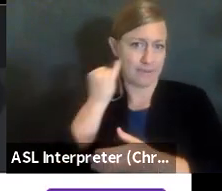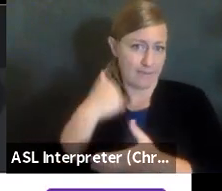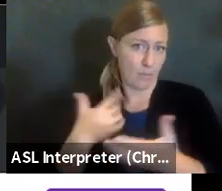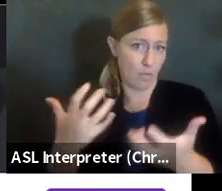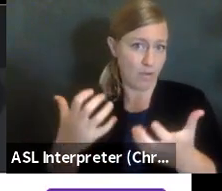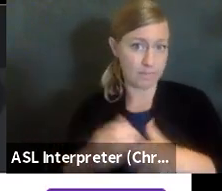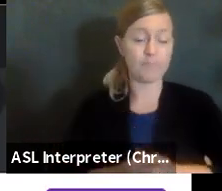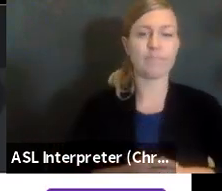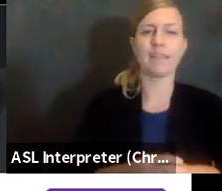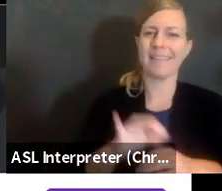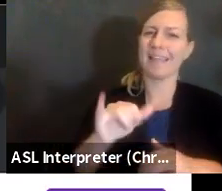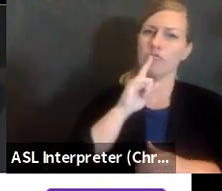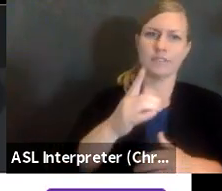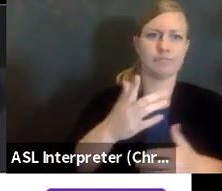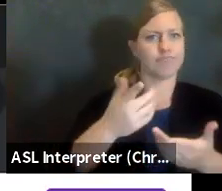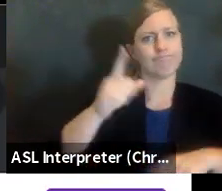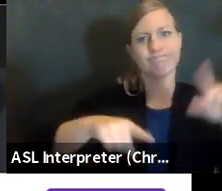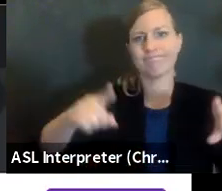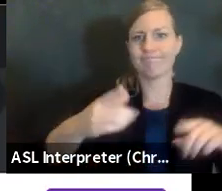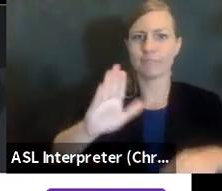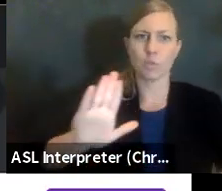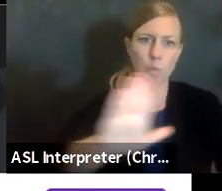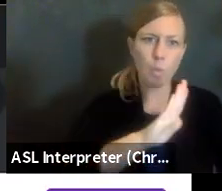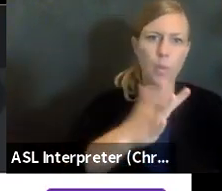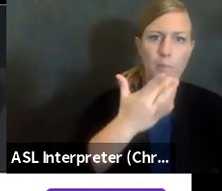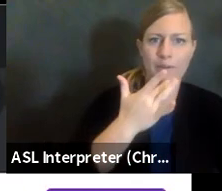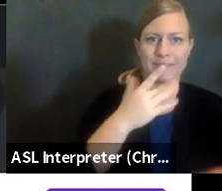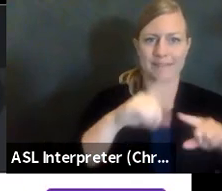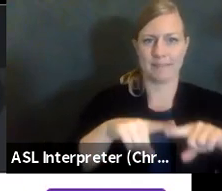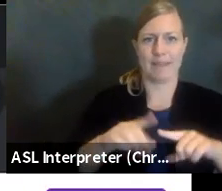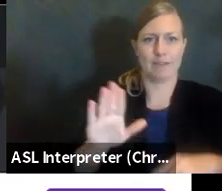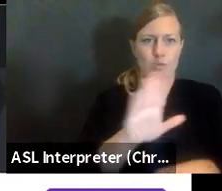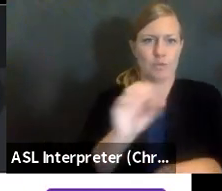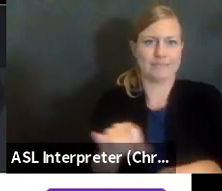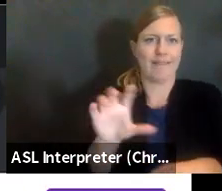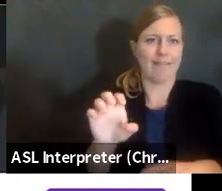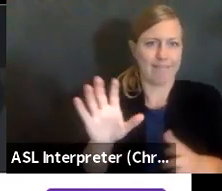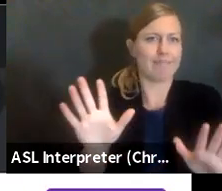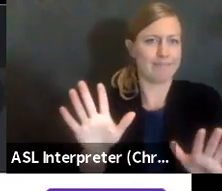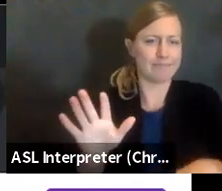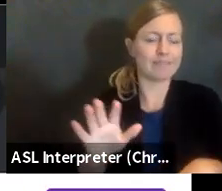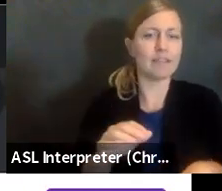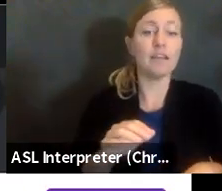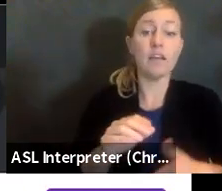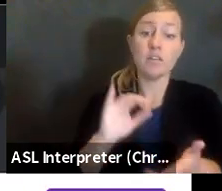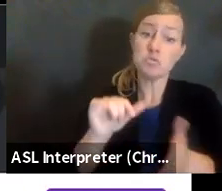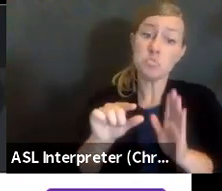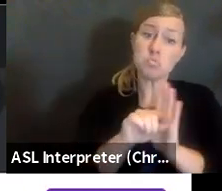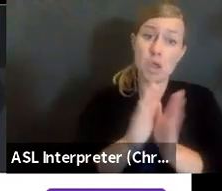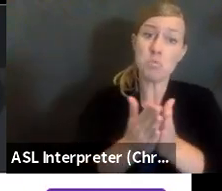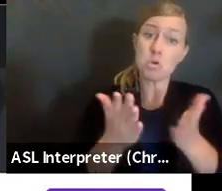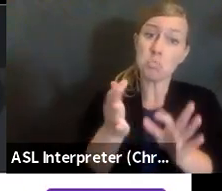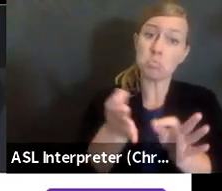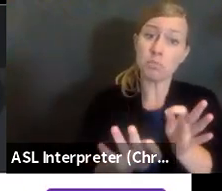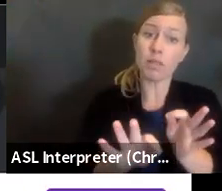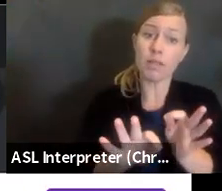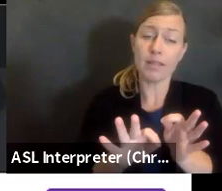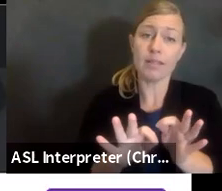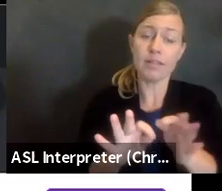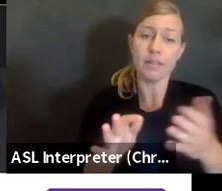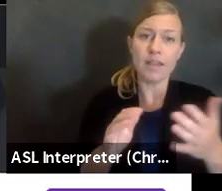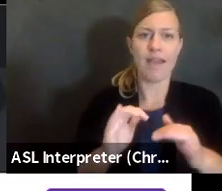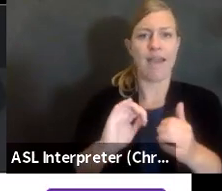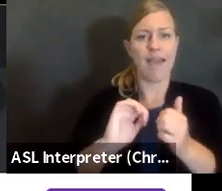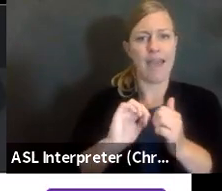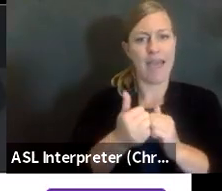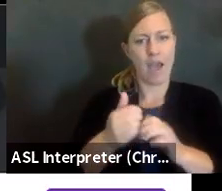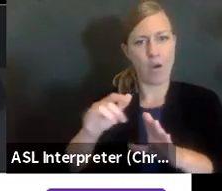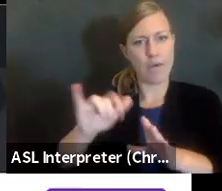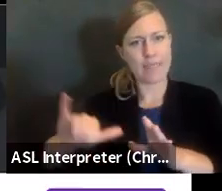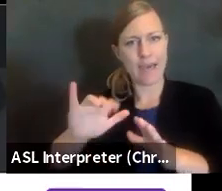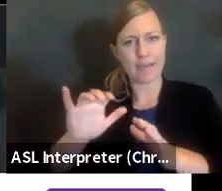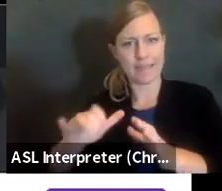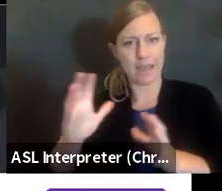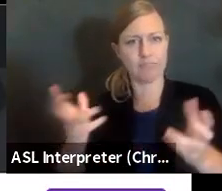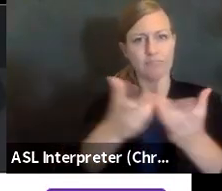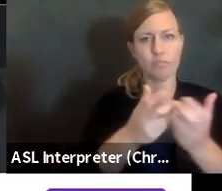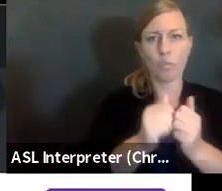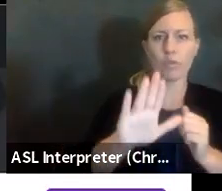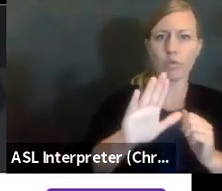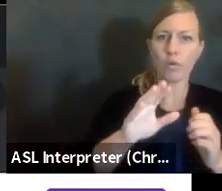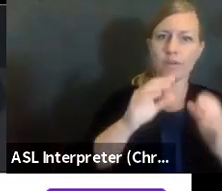ESD 112 - Katherine Livick: individualized piece of this tool because this grade book is pretty simple. How it integrates with your student information system, whether that's Skyward or Power School or whatever,